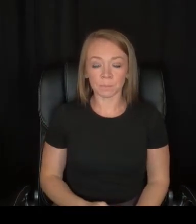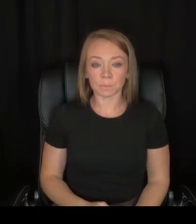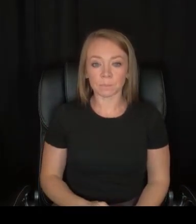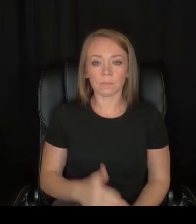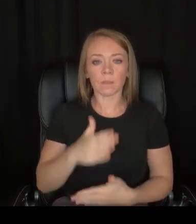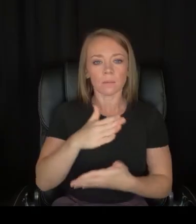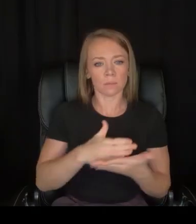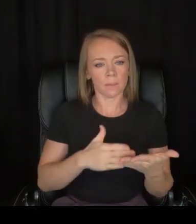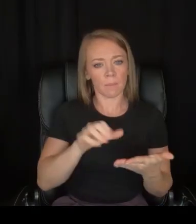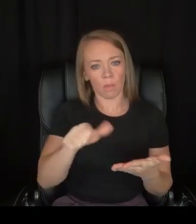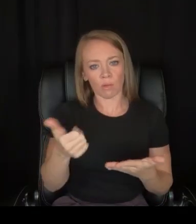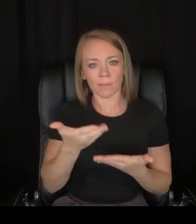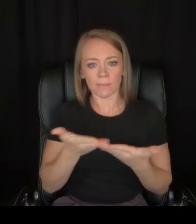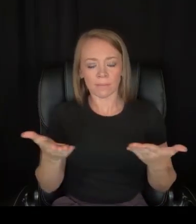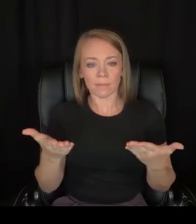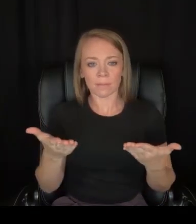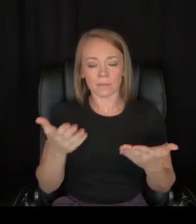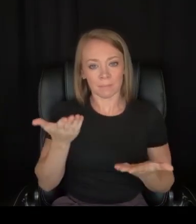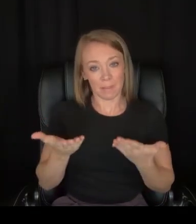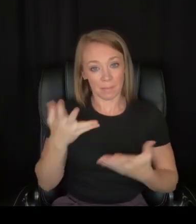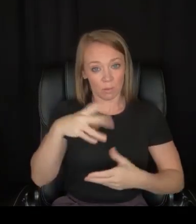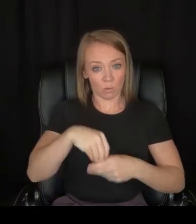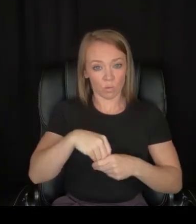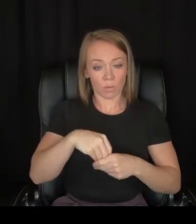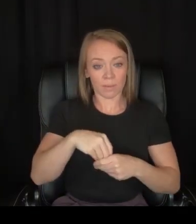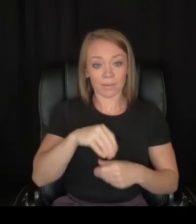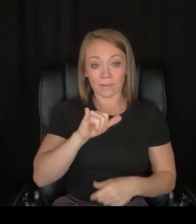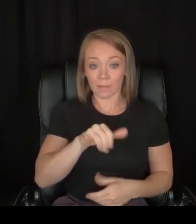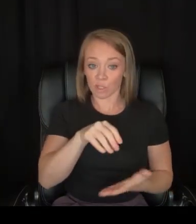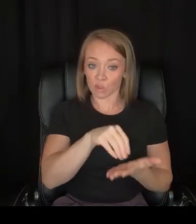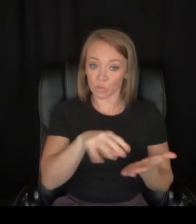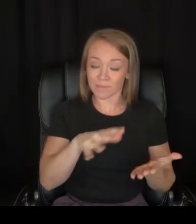Some other factors that might be included are the student's age,